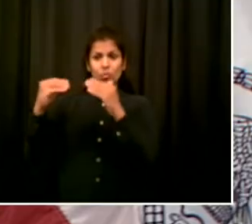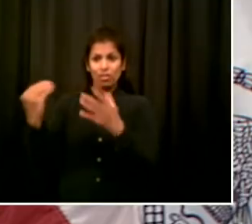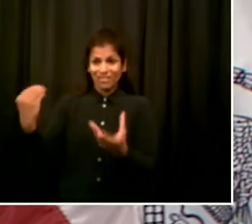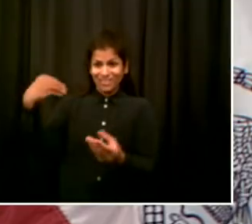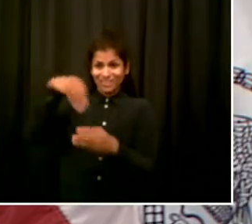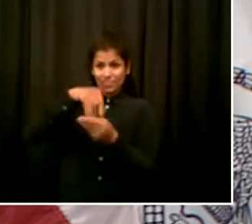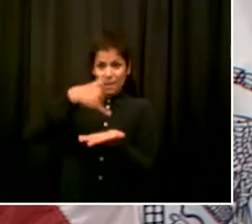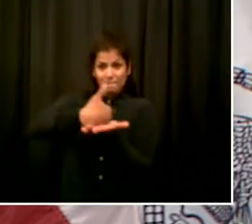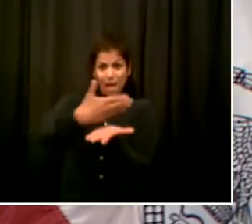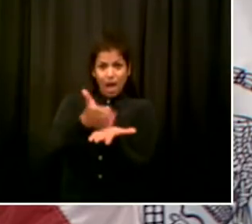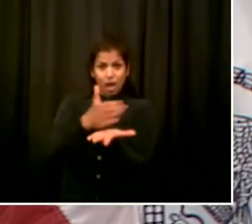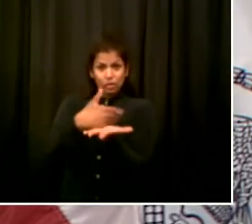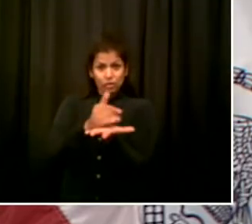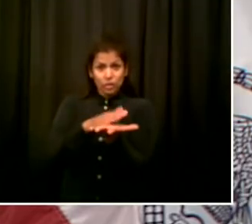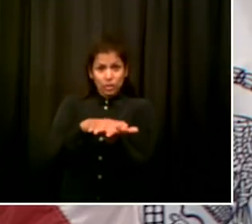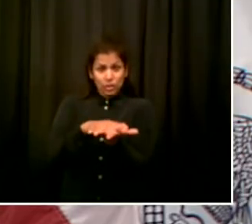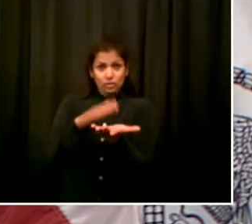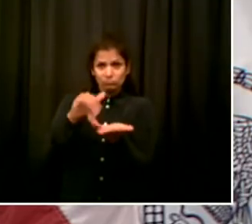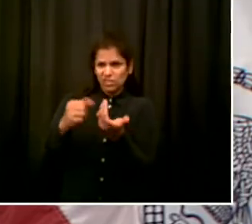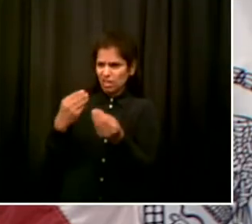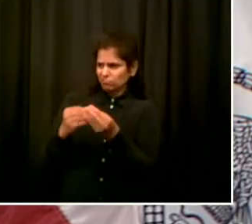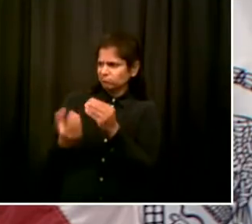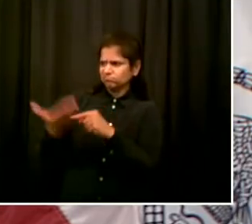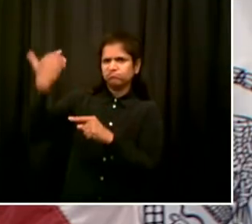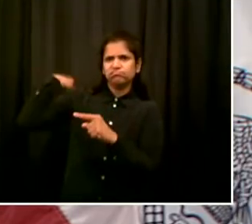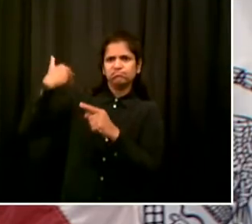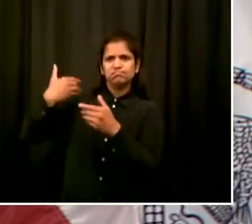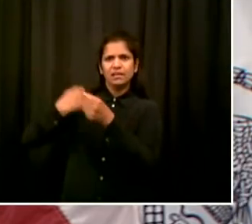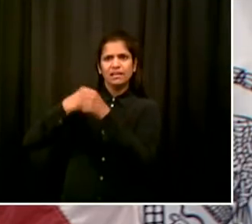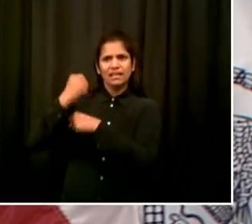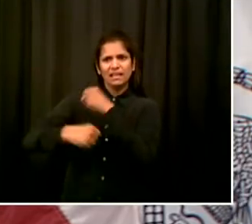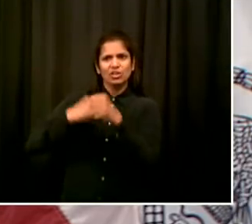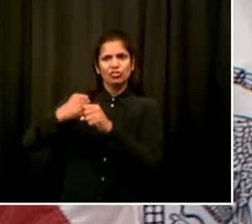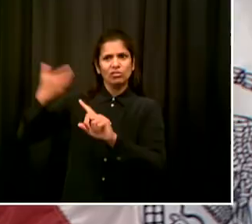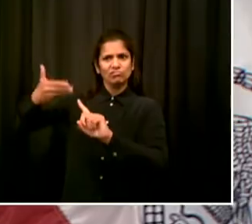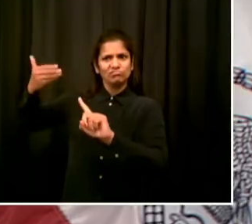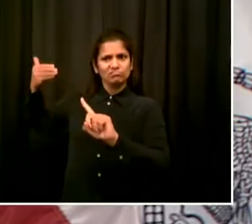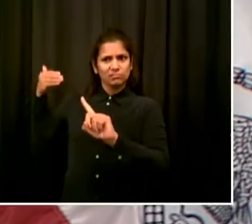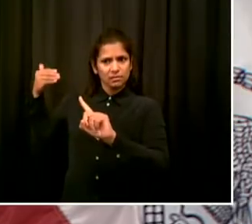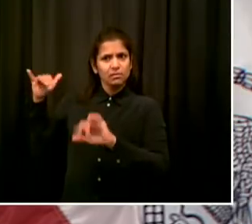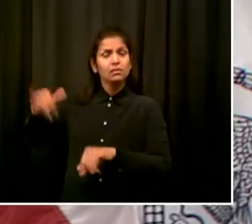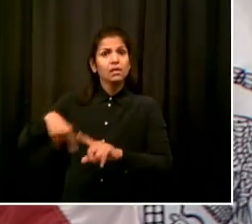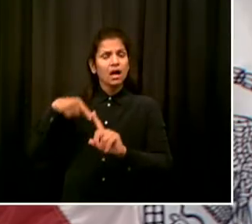BILLION BUDGET IN 2015 WHEN IT WAS A $75 BILLION BUDGET,